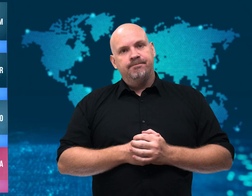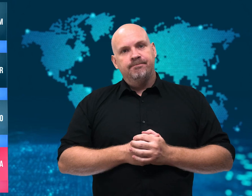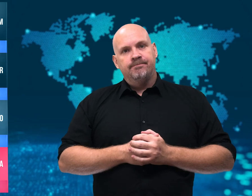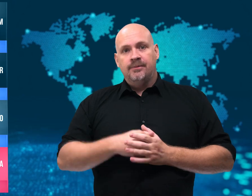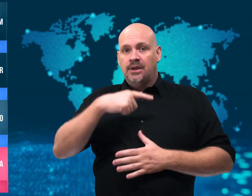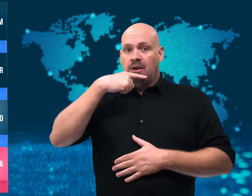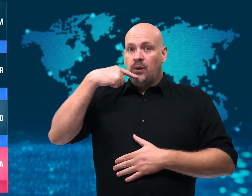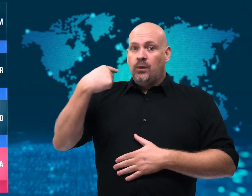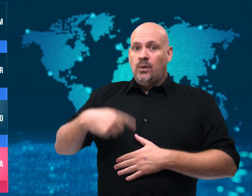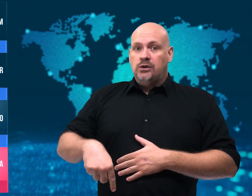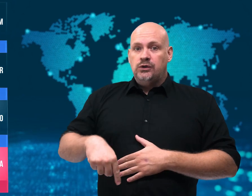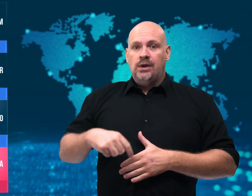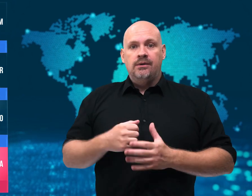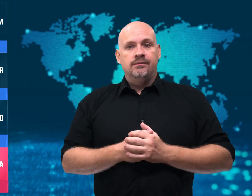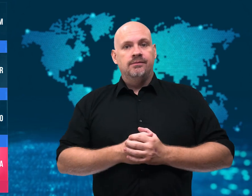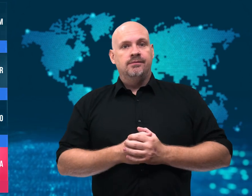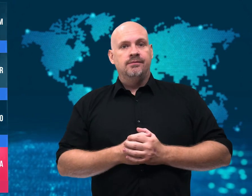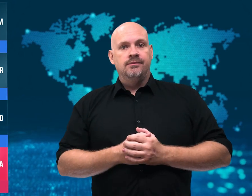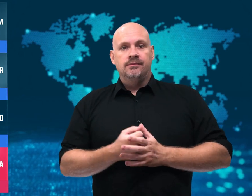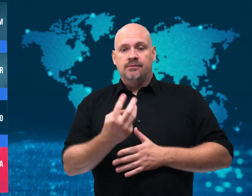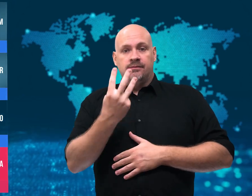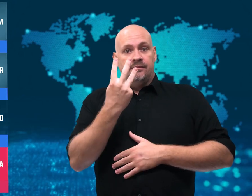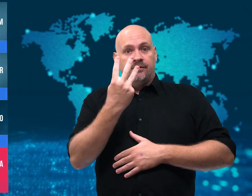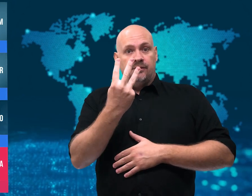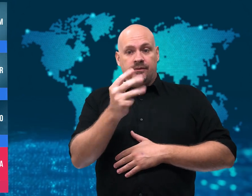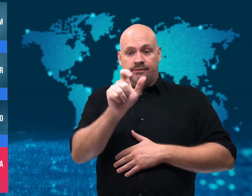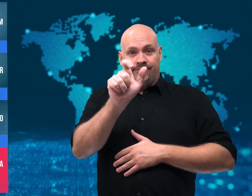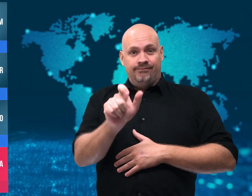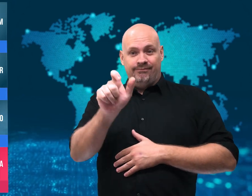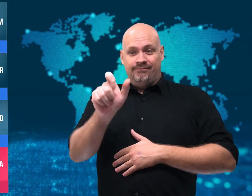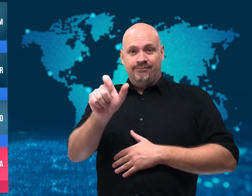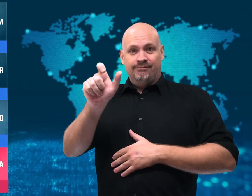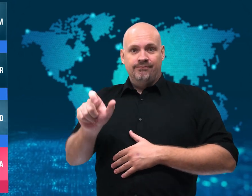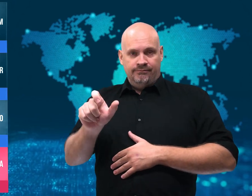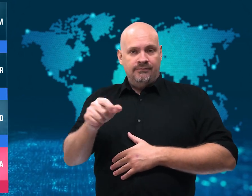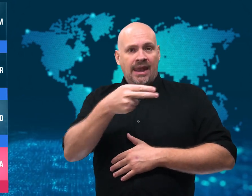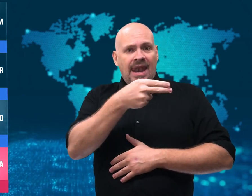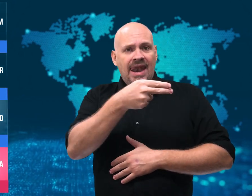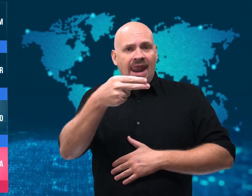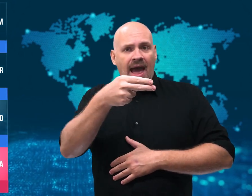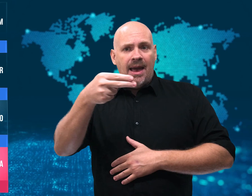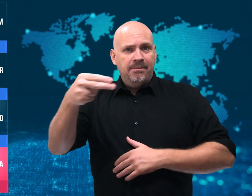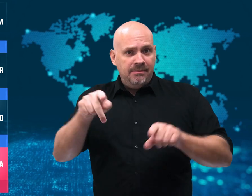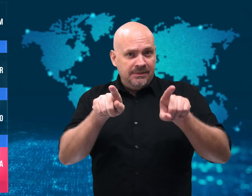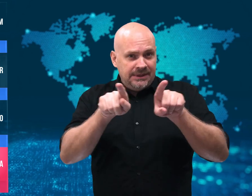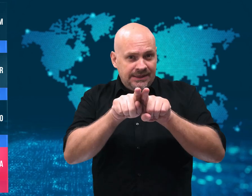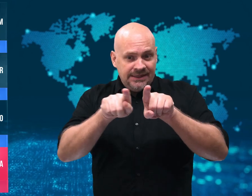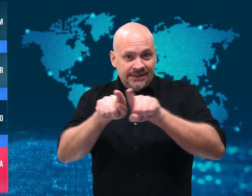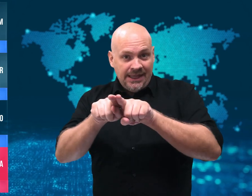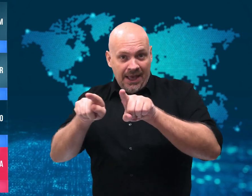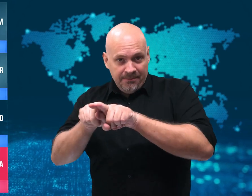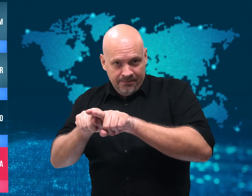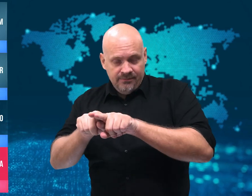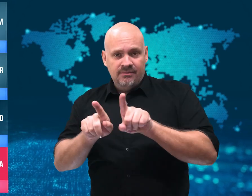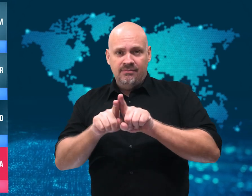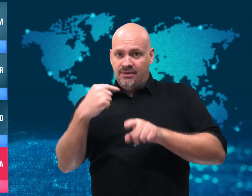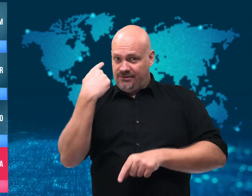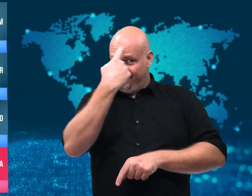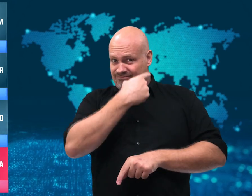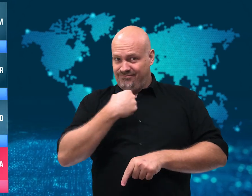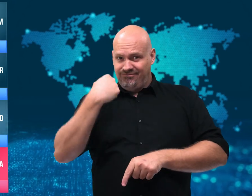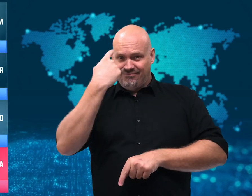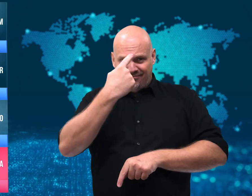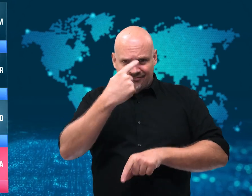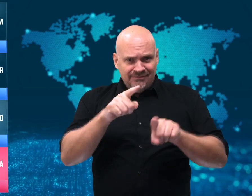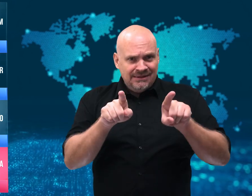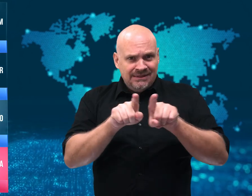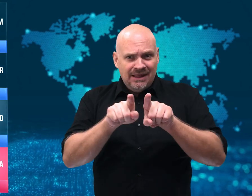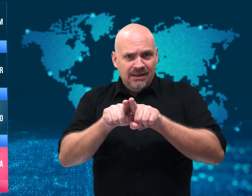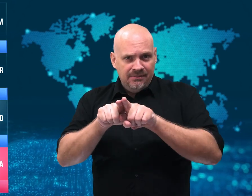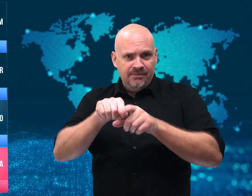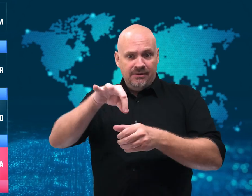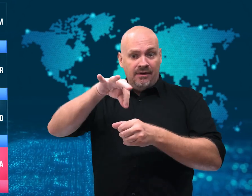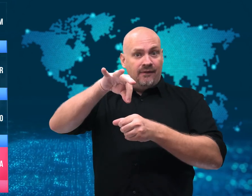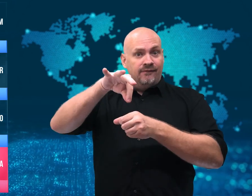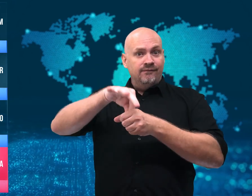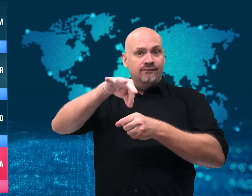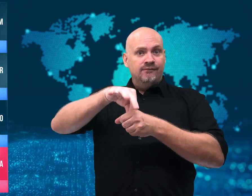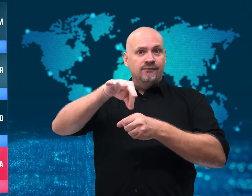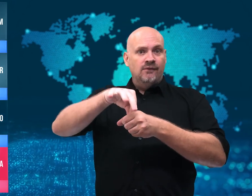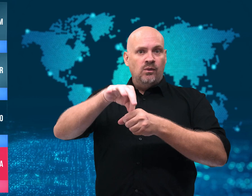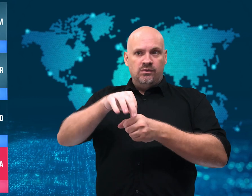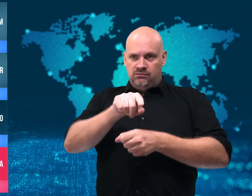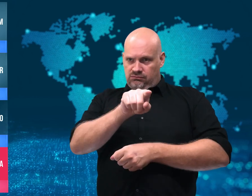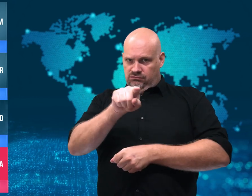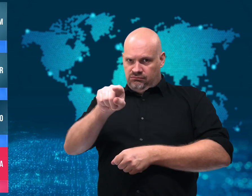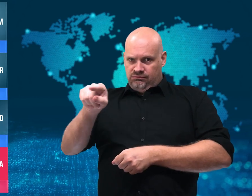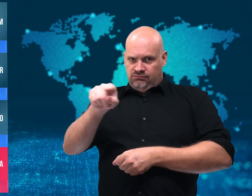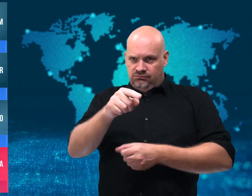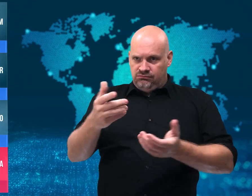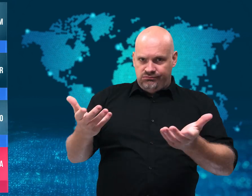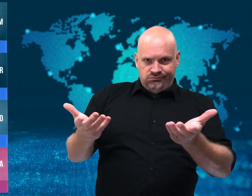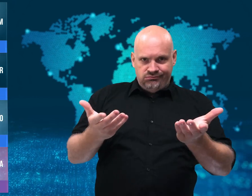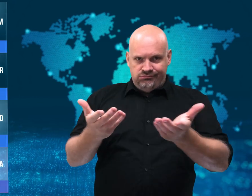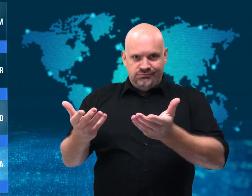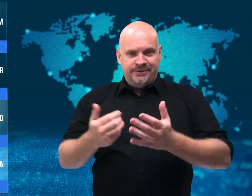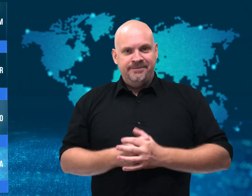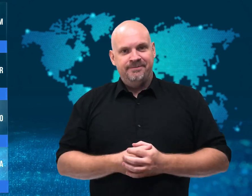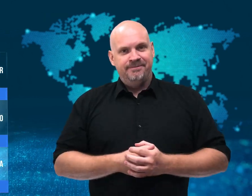Three identical people on ballot.